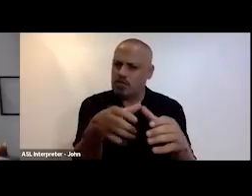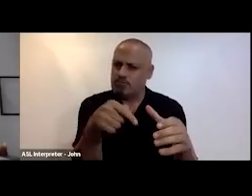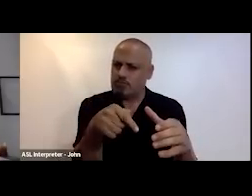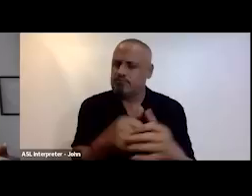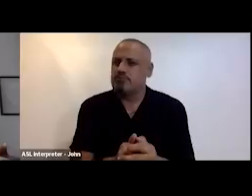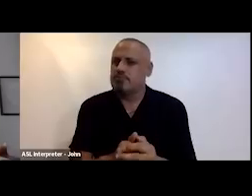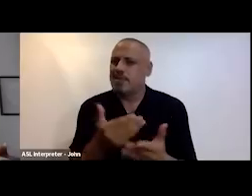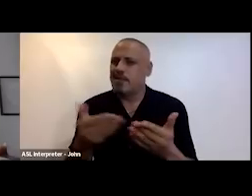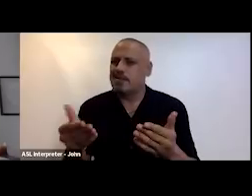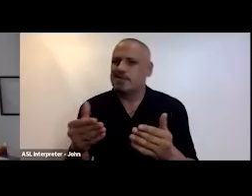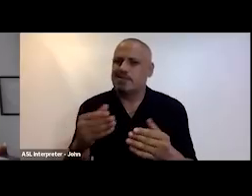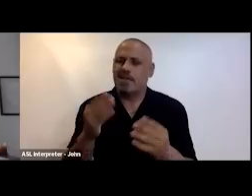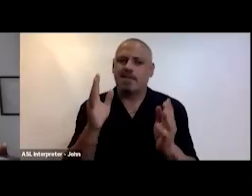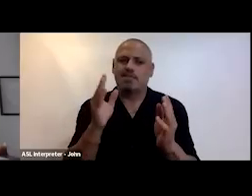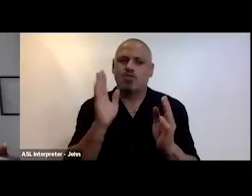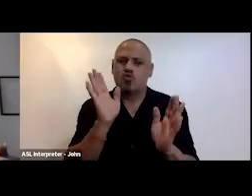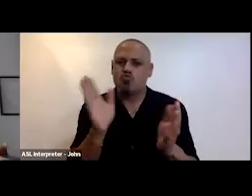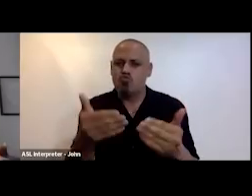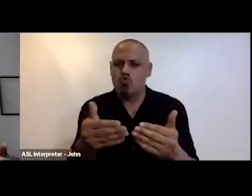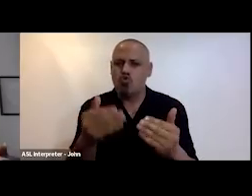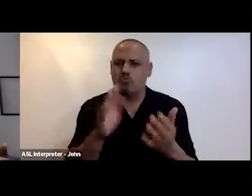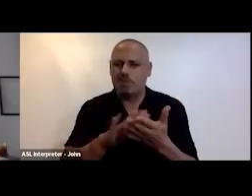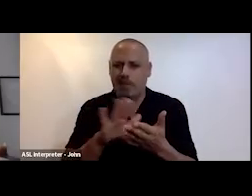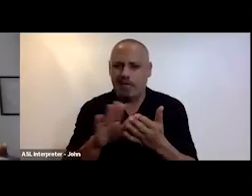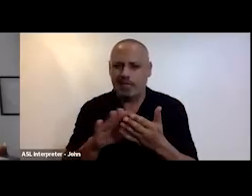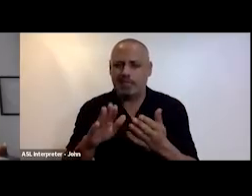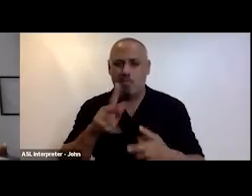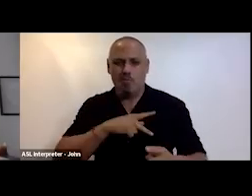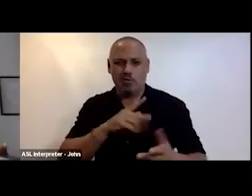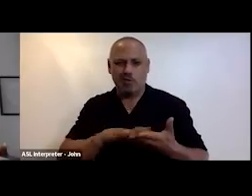are things like room hygiene issues and personal hygiene issues.